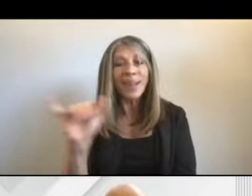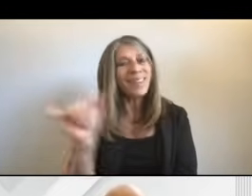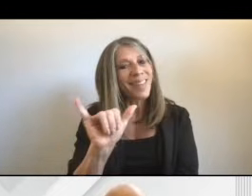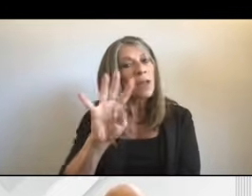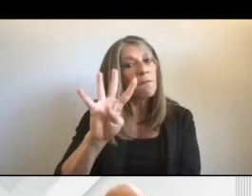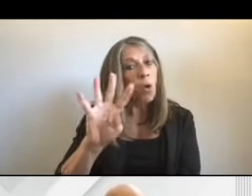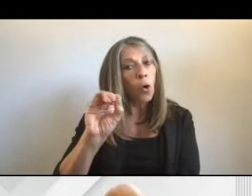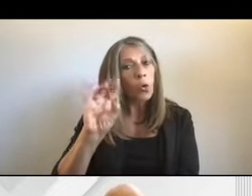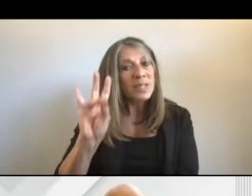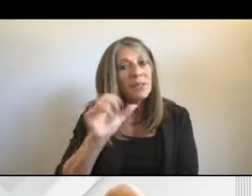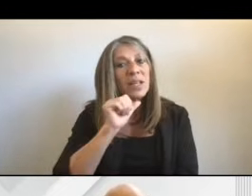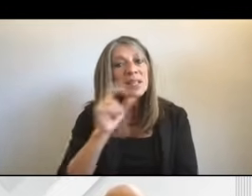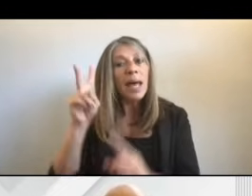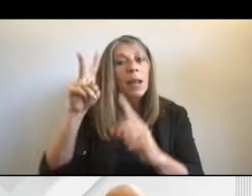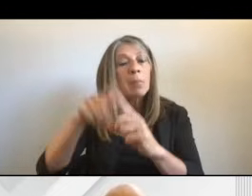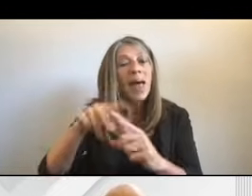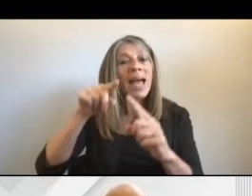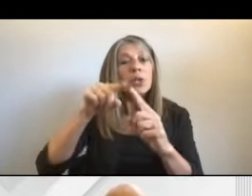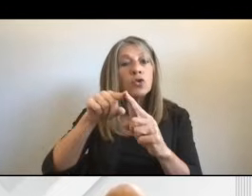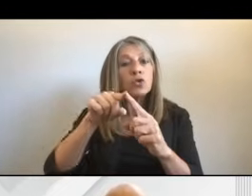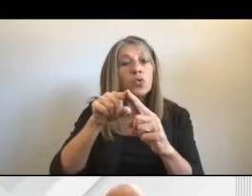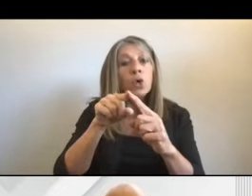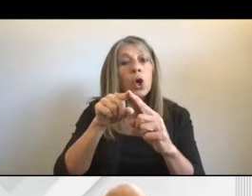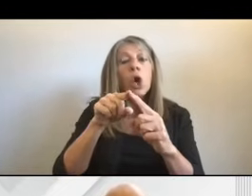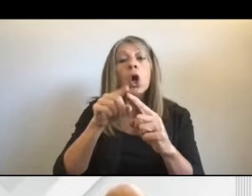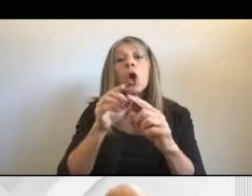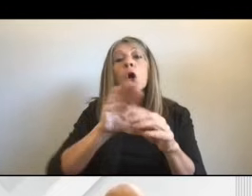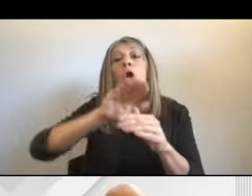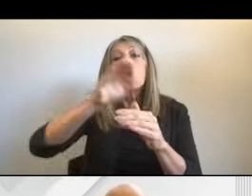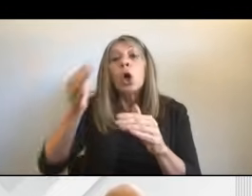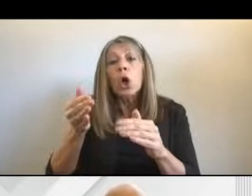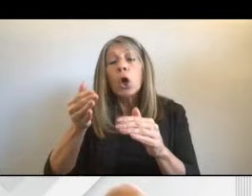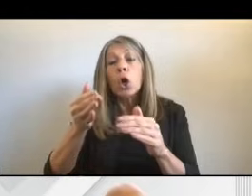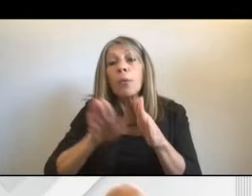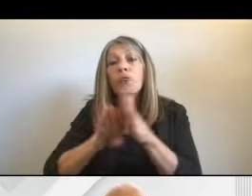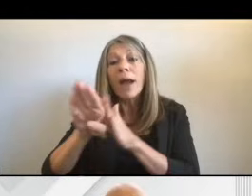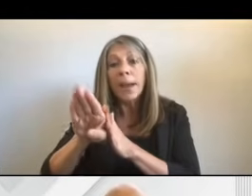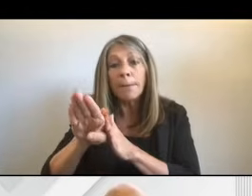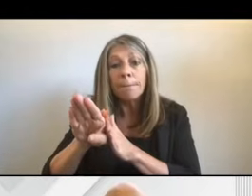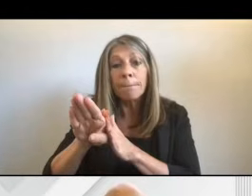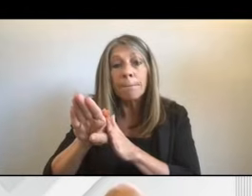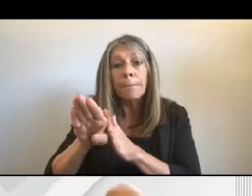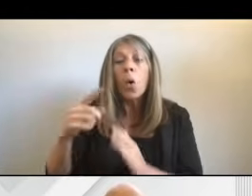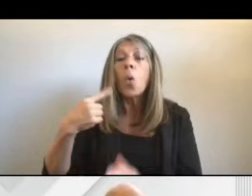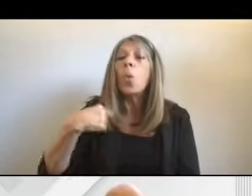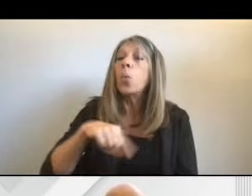does not apply to curb ramps. If you haven't figured it out by now, we don't want curb